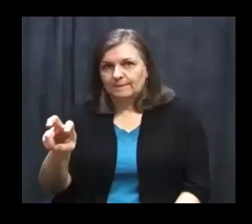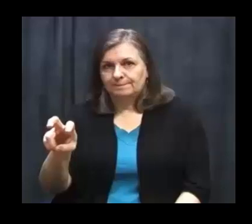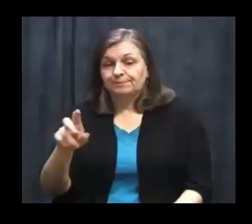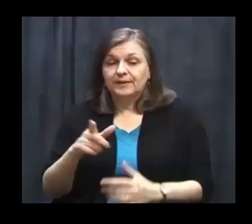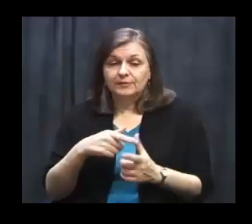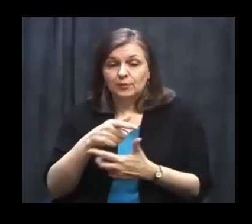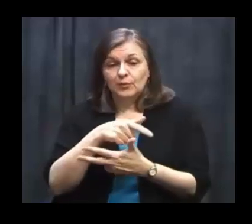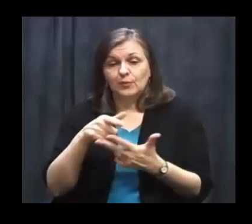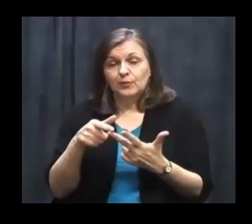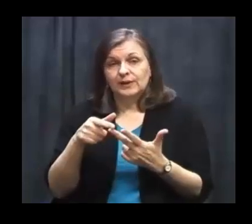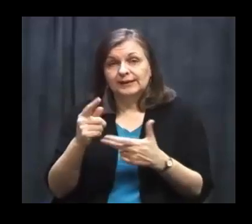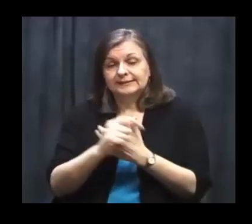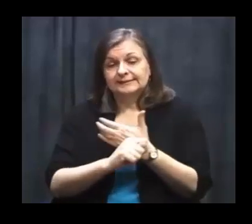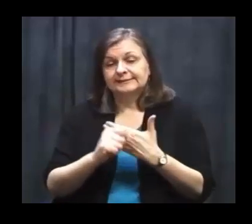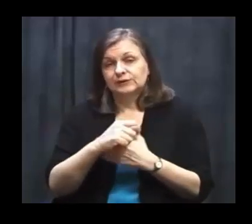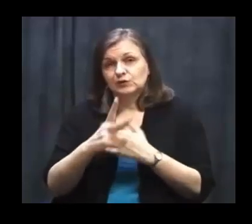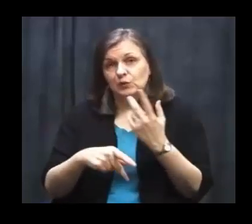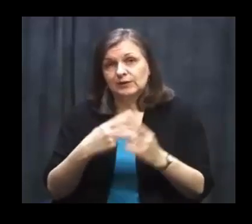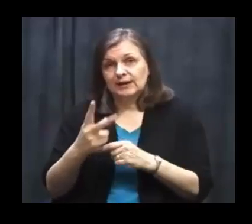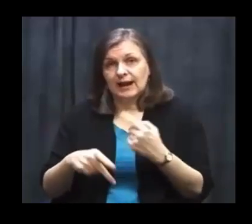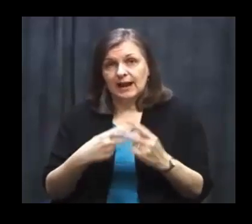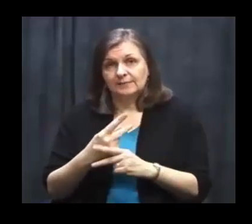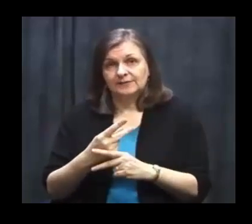but those are the three basic tissue types